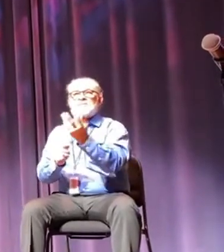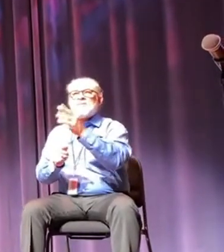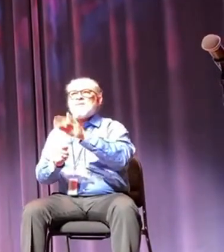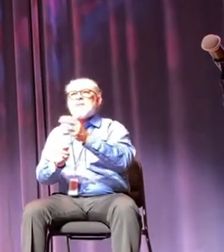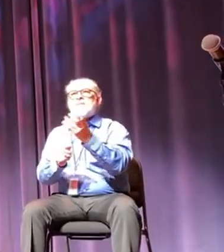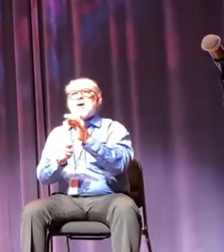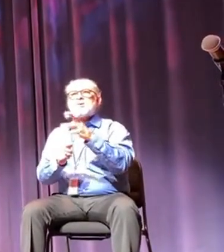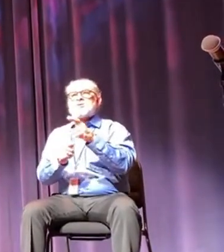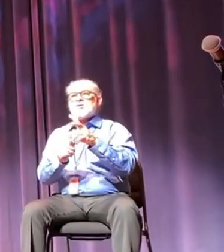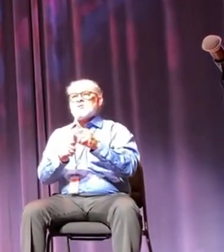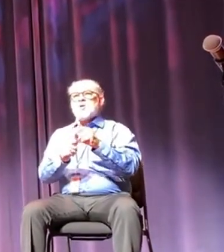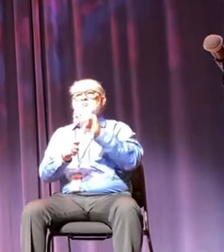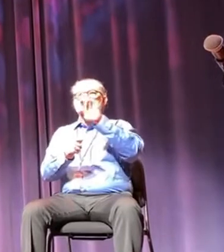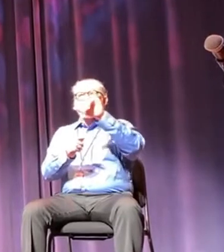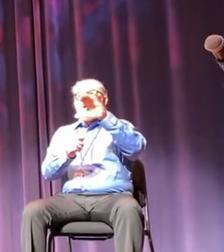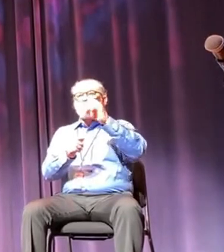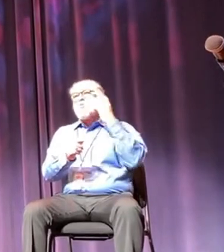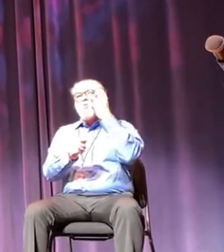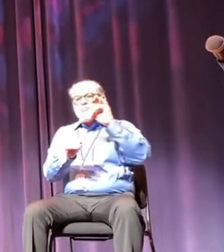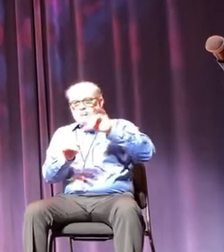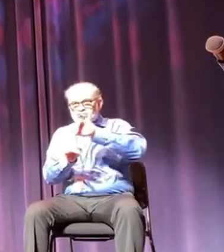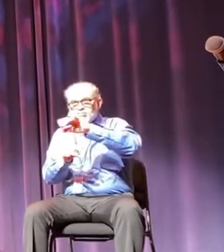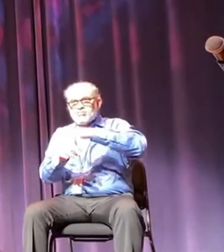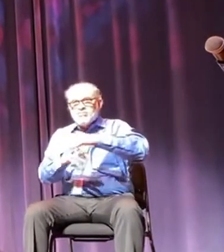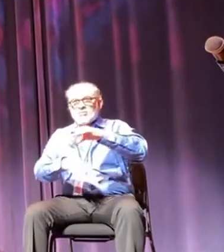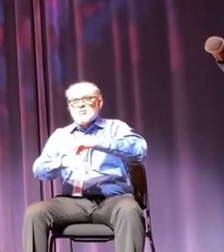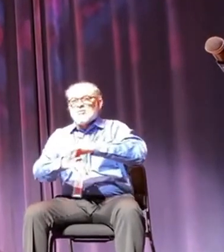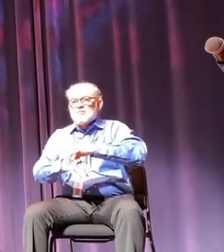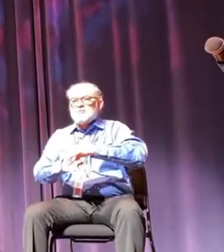poured rice wine into earth chanting low for war to pass.